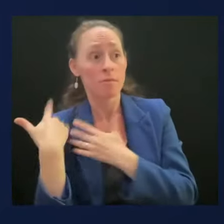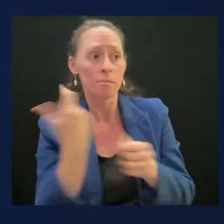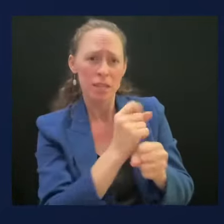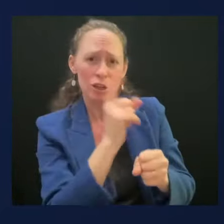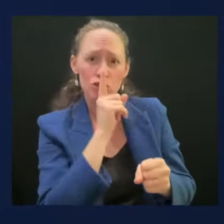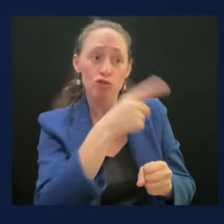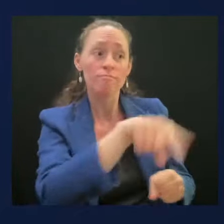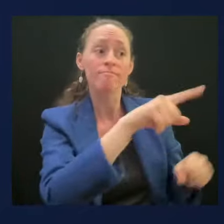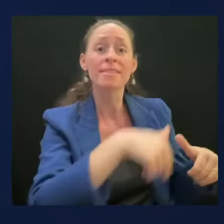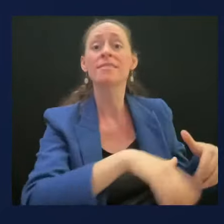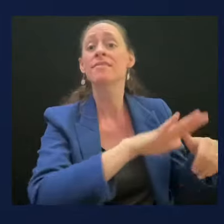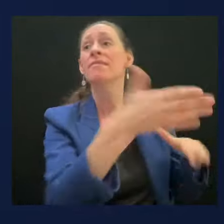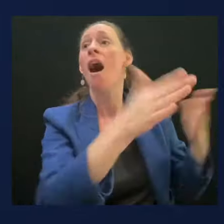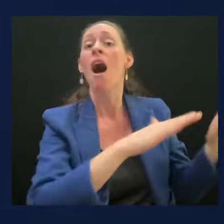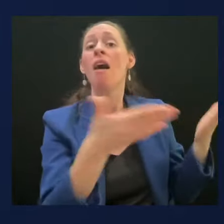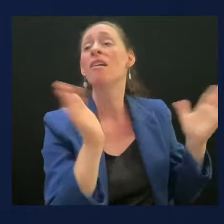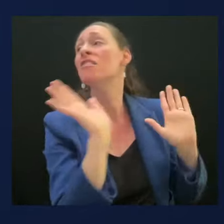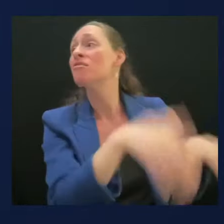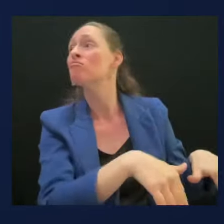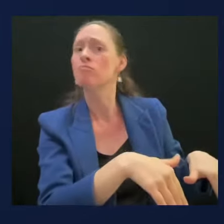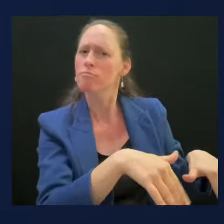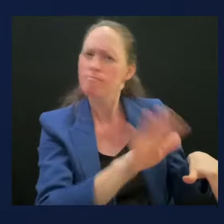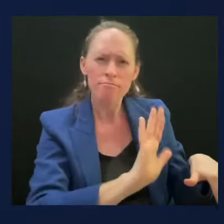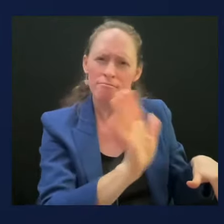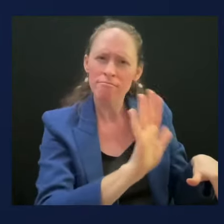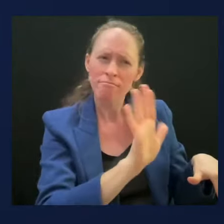one where all women and all men are created equal.